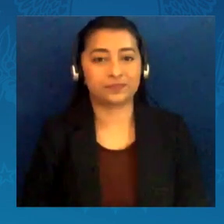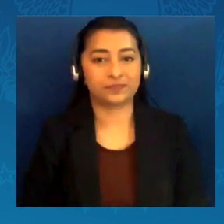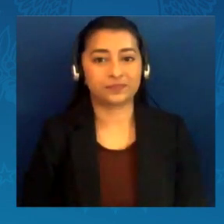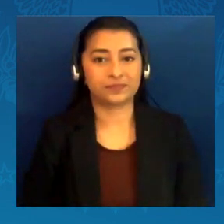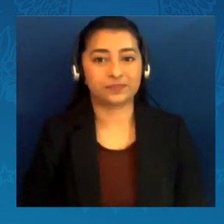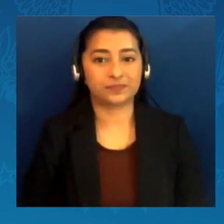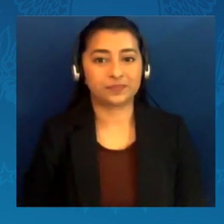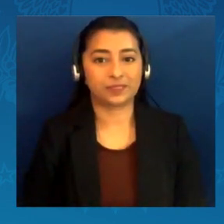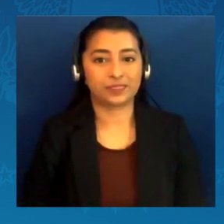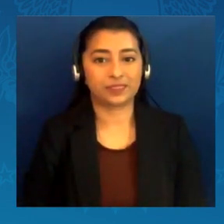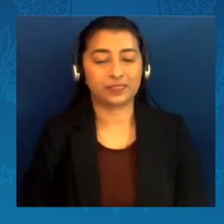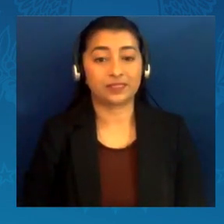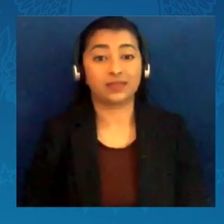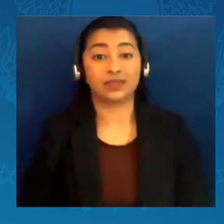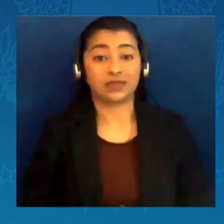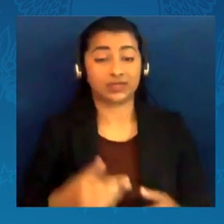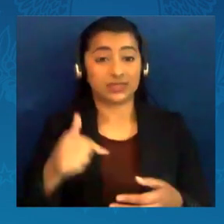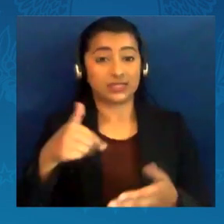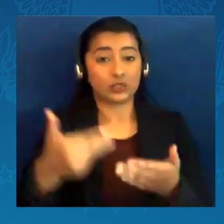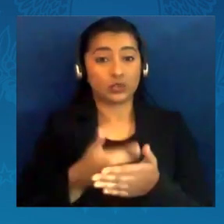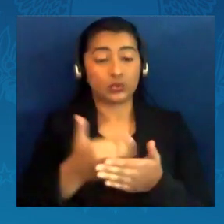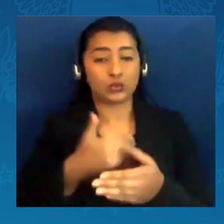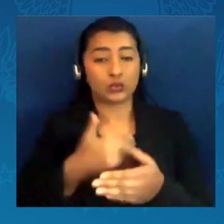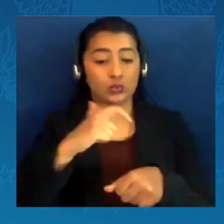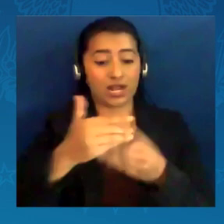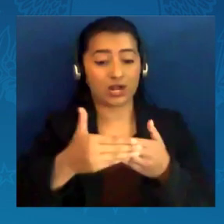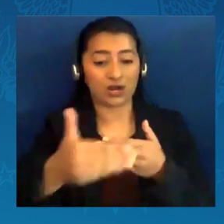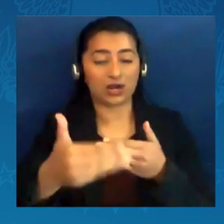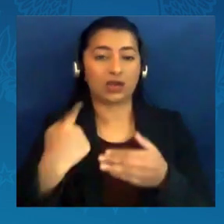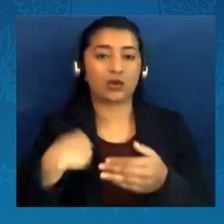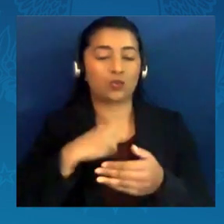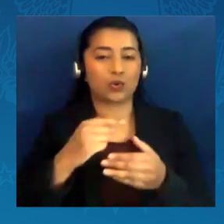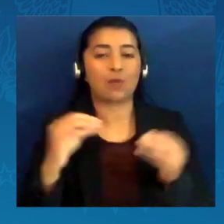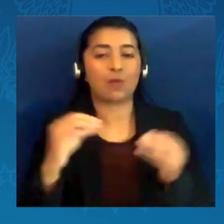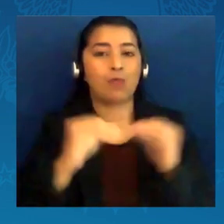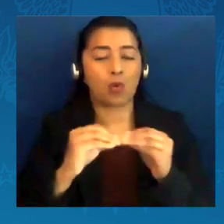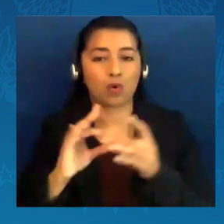are more interconnected and interdependent than ever before,